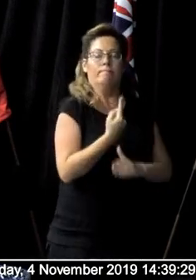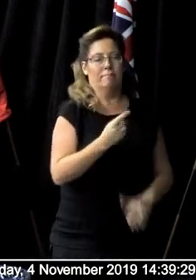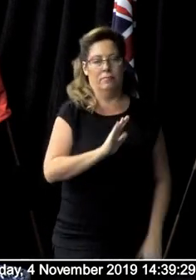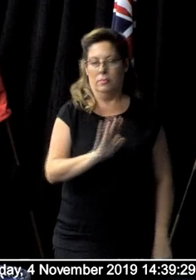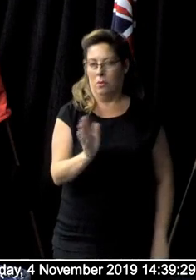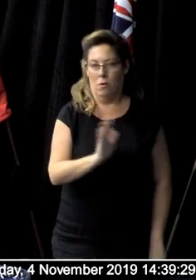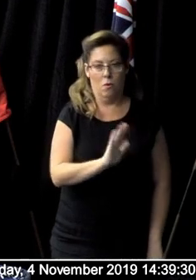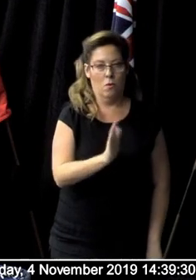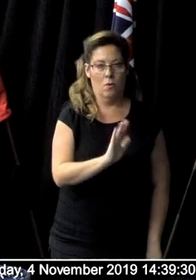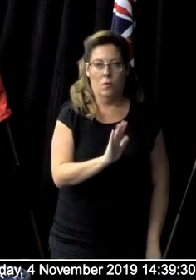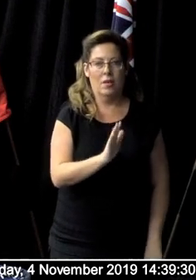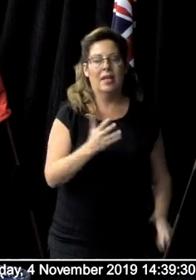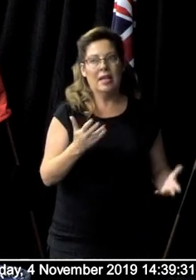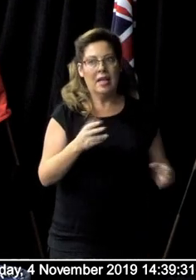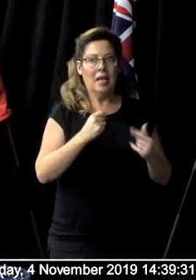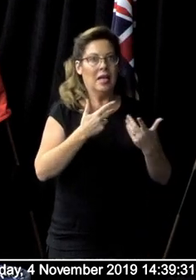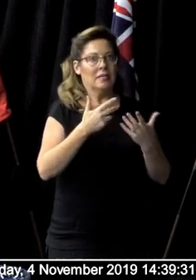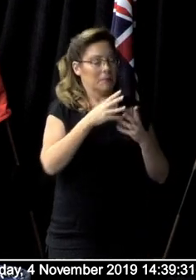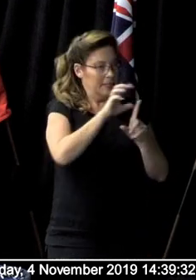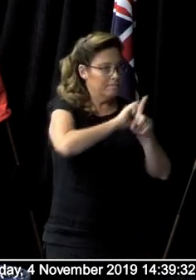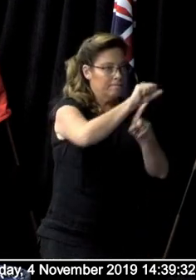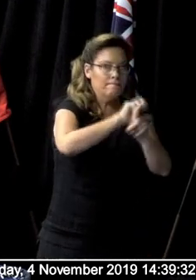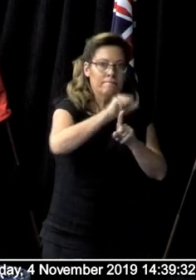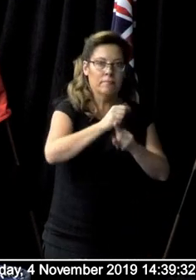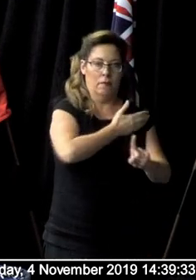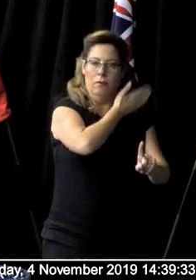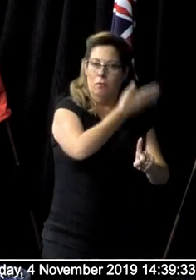identified through many studies over decades that there’s a process of